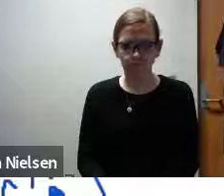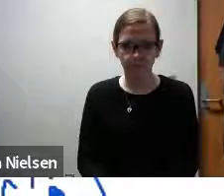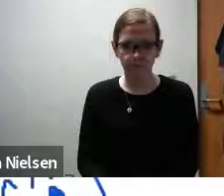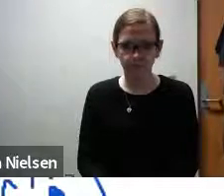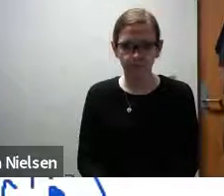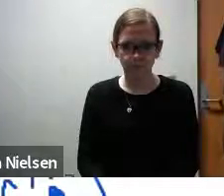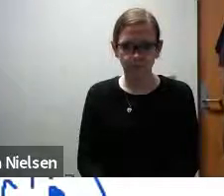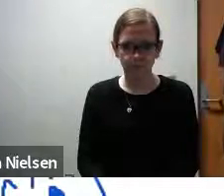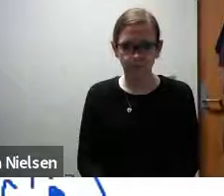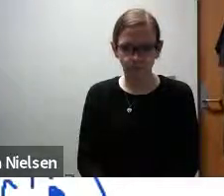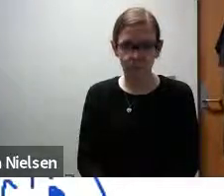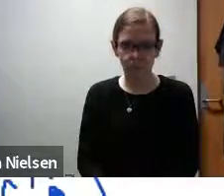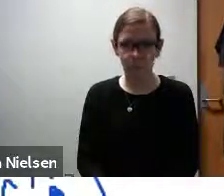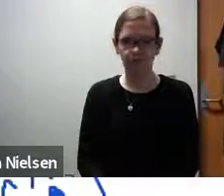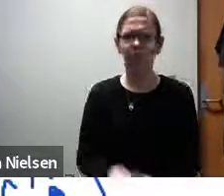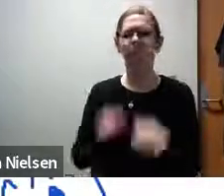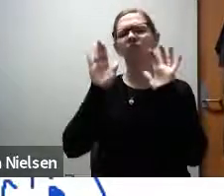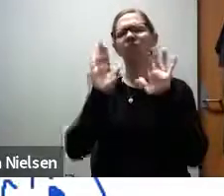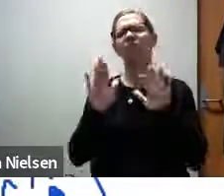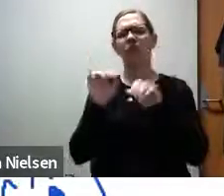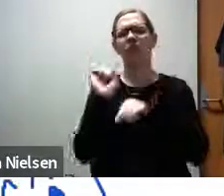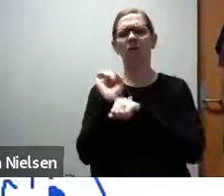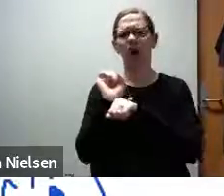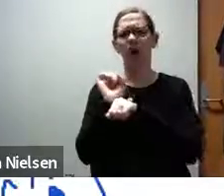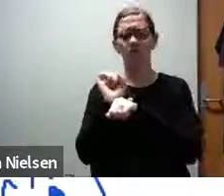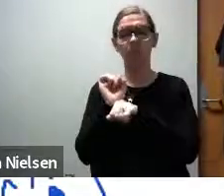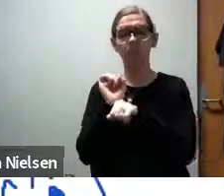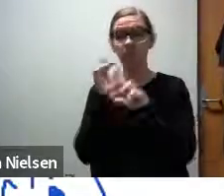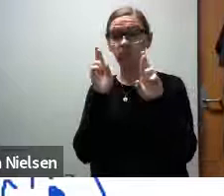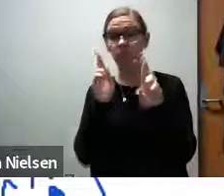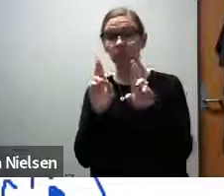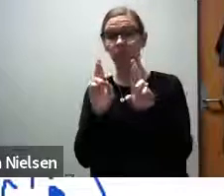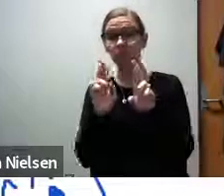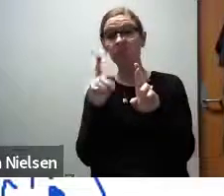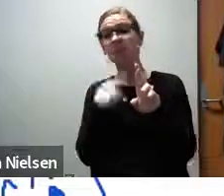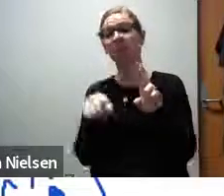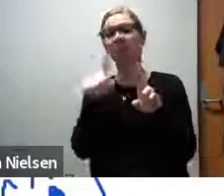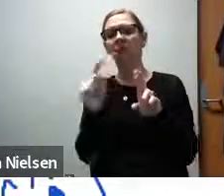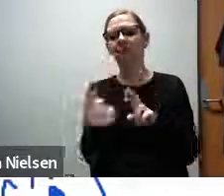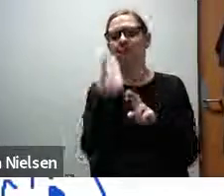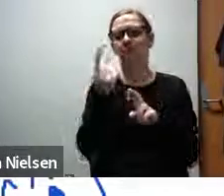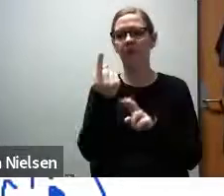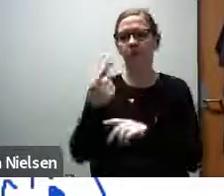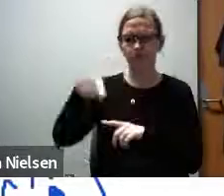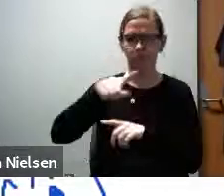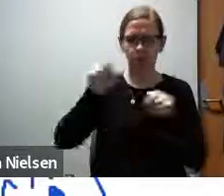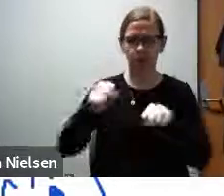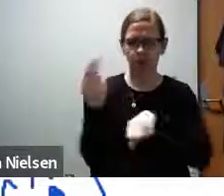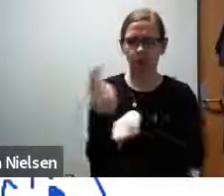Okay. Great job guys. I hope that this is something that you will be able to use in your classrooms, um,